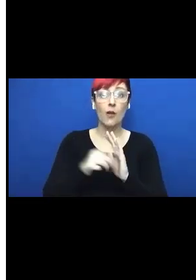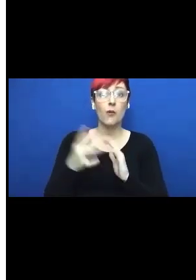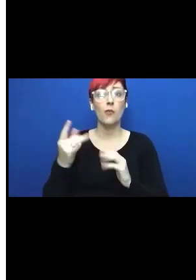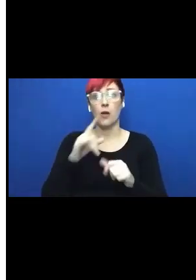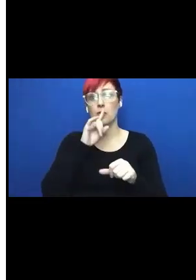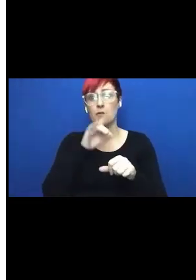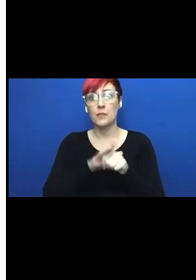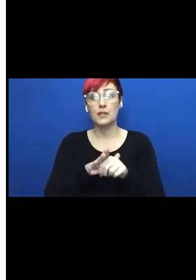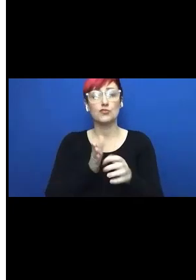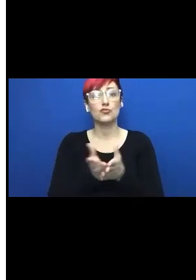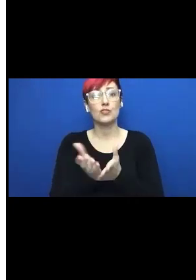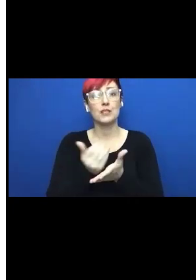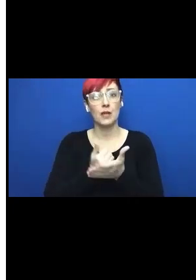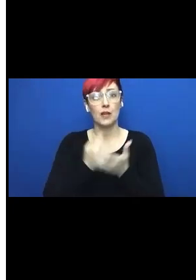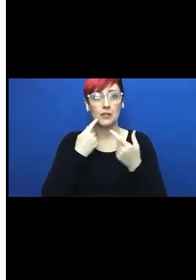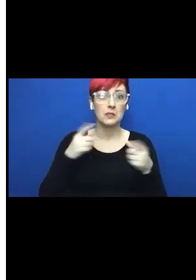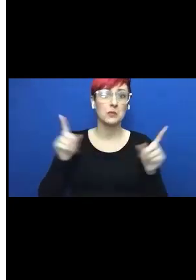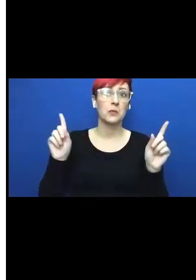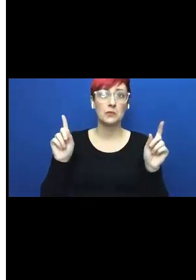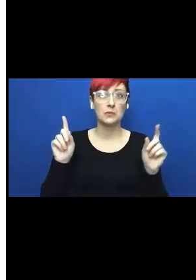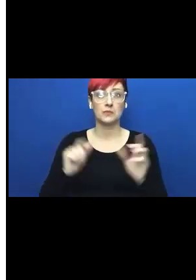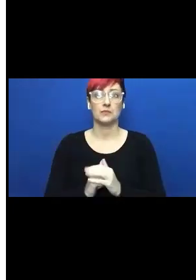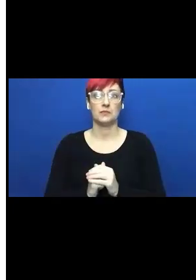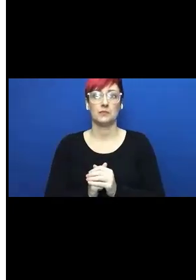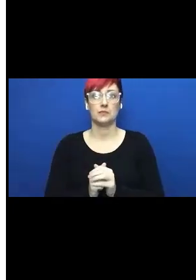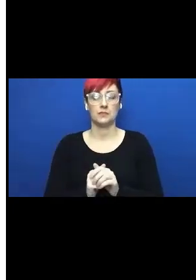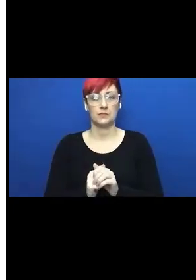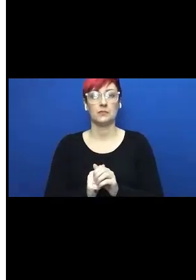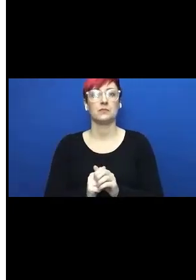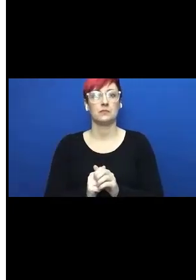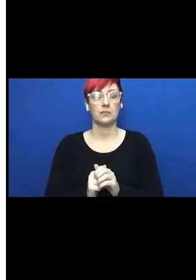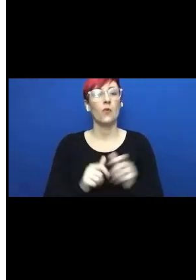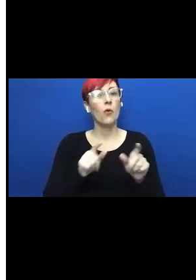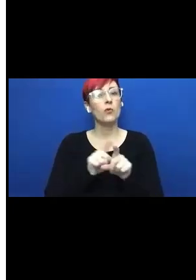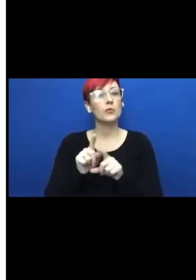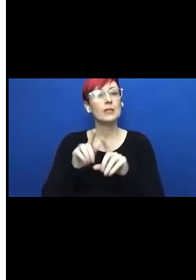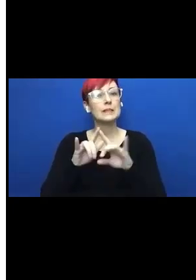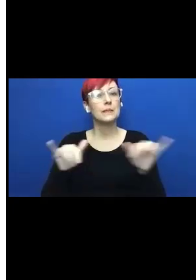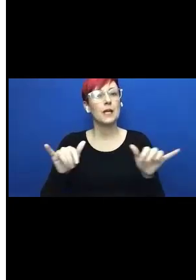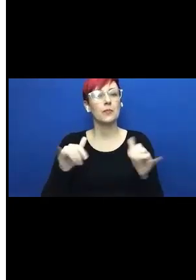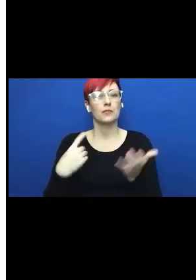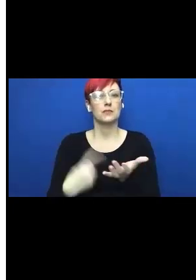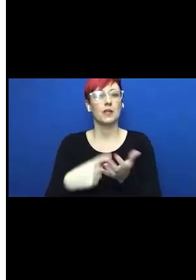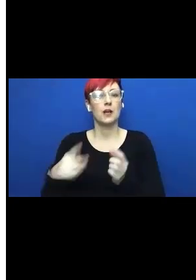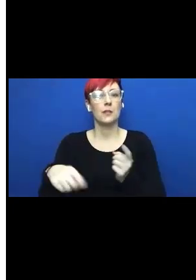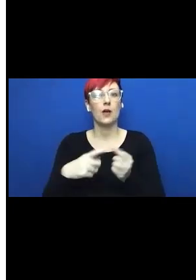on commitment transparency and disclosures. As well as talk to you all about required disclosures,